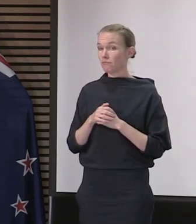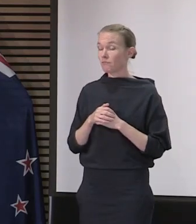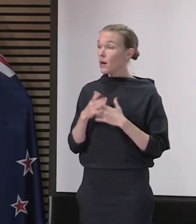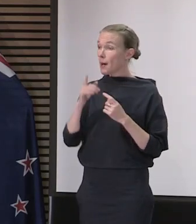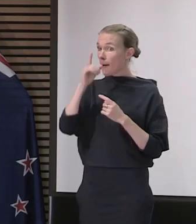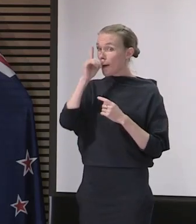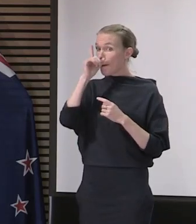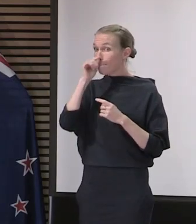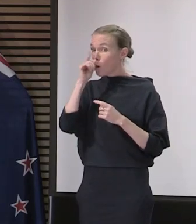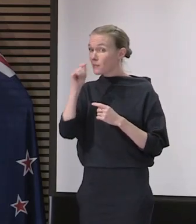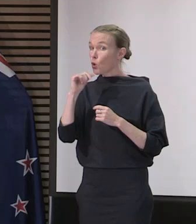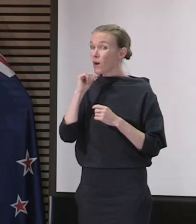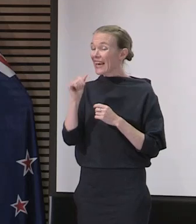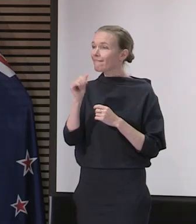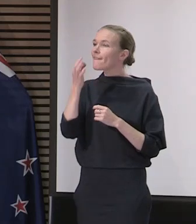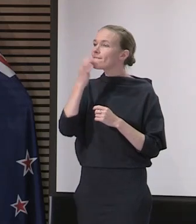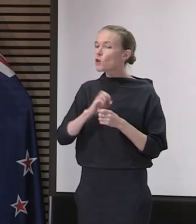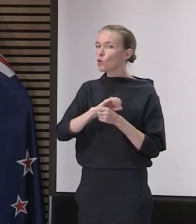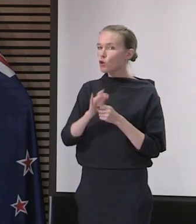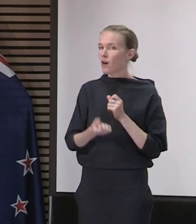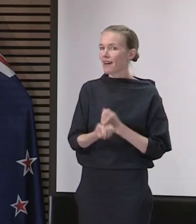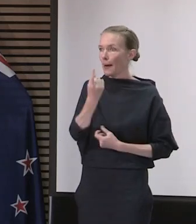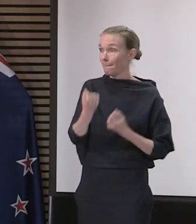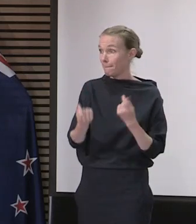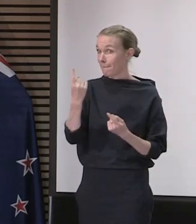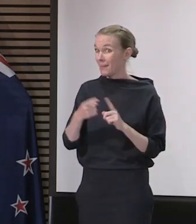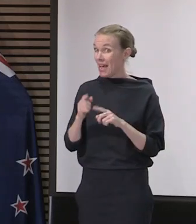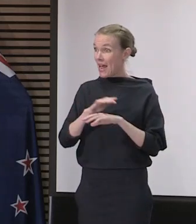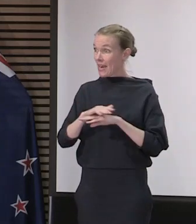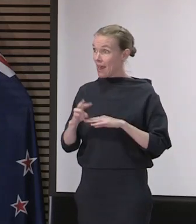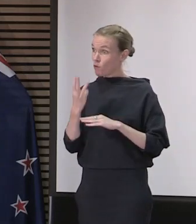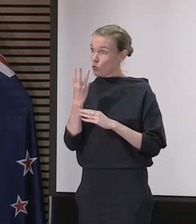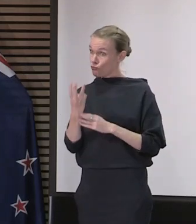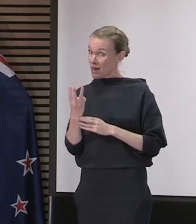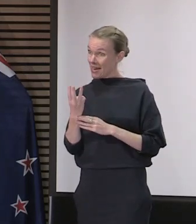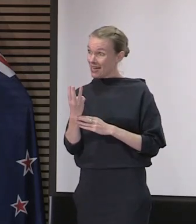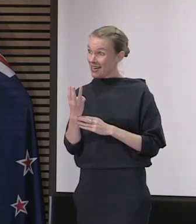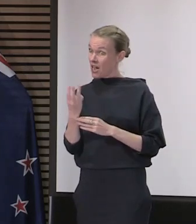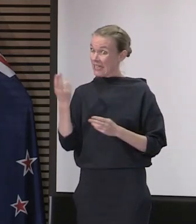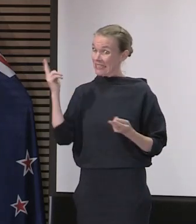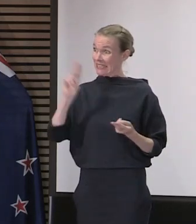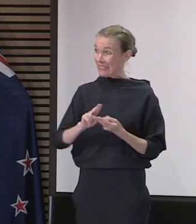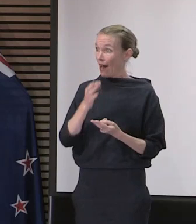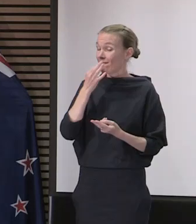for things that we talked about before, like visiting people in hospital after